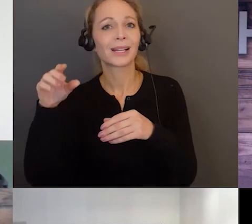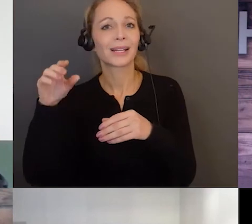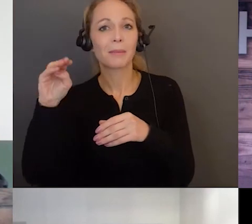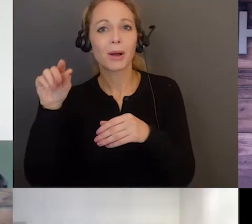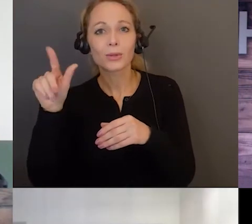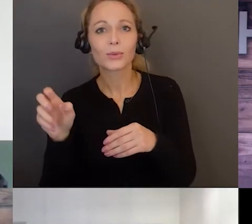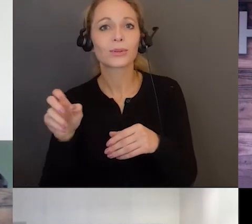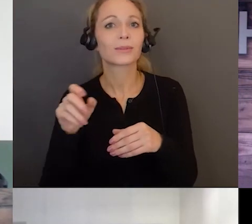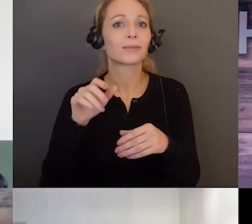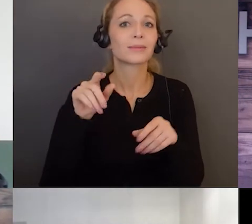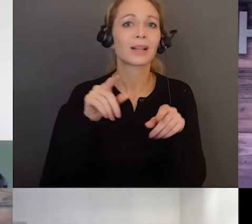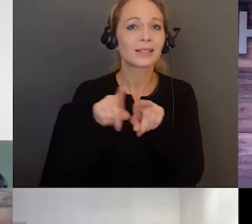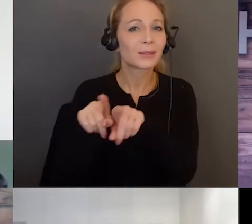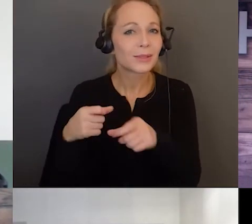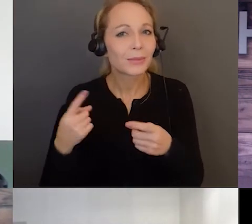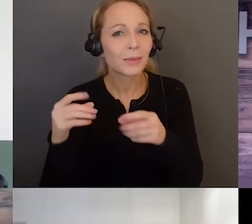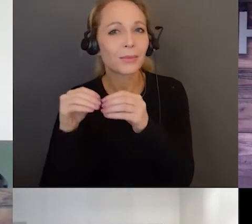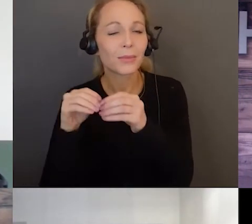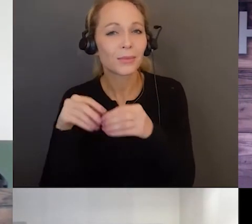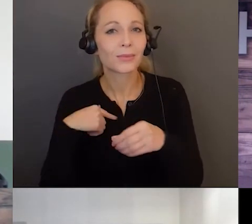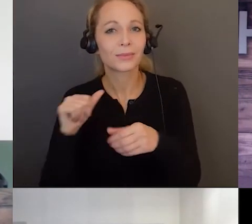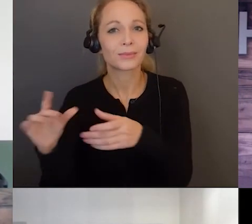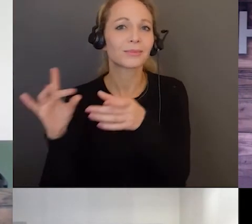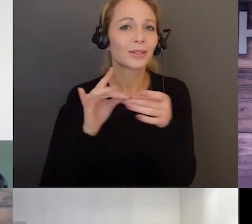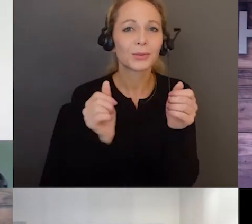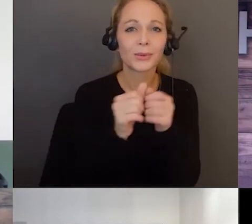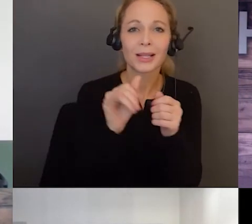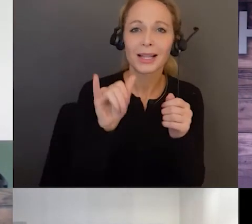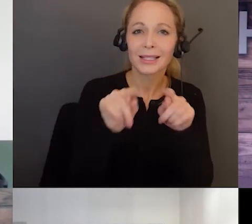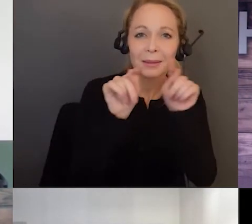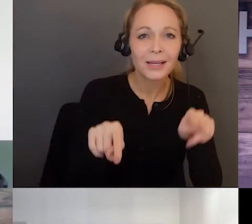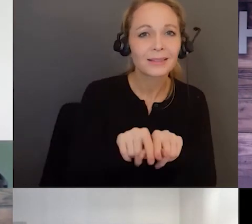AS WE EXPLAINED IN THE DEMO, WE CAN ATTACH THEM TO THE